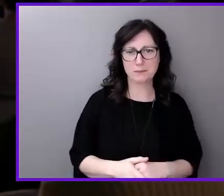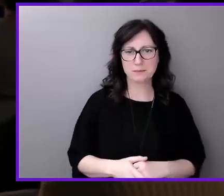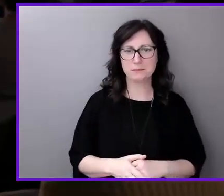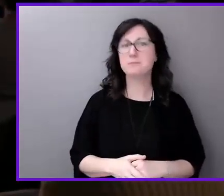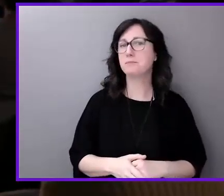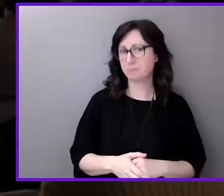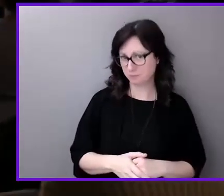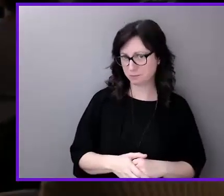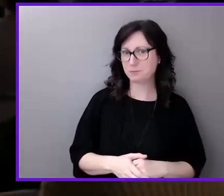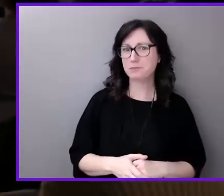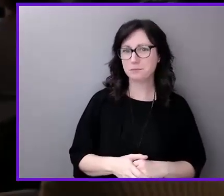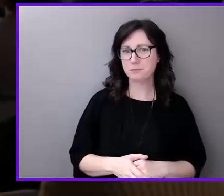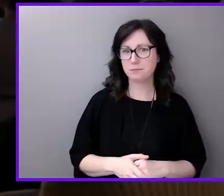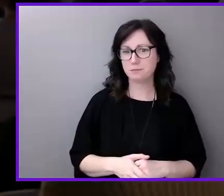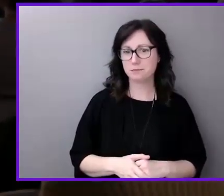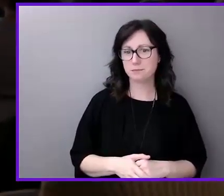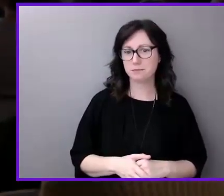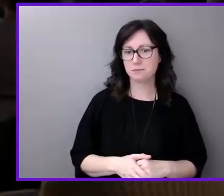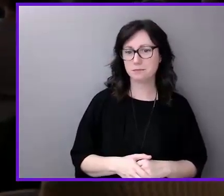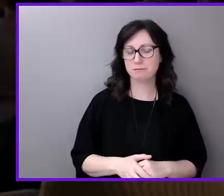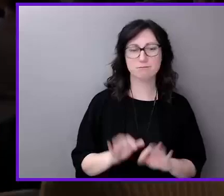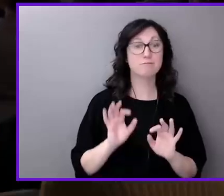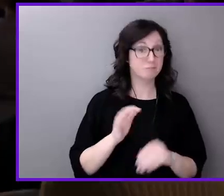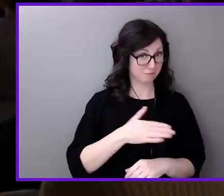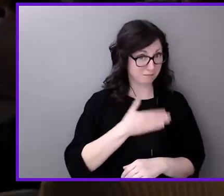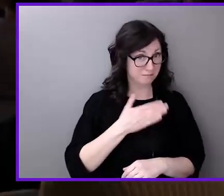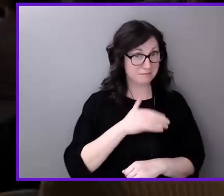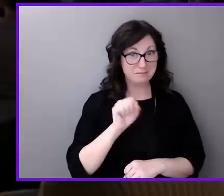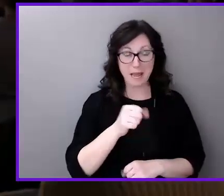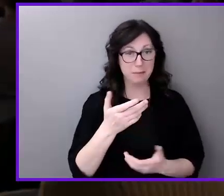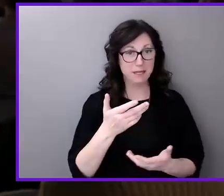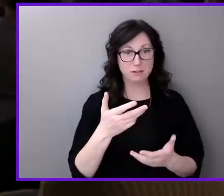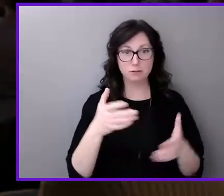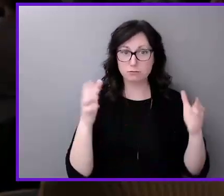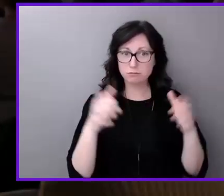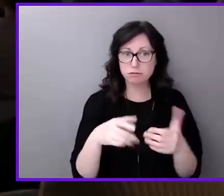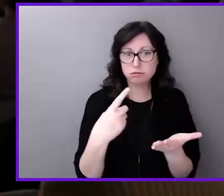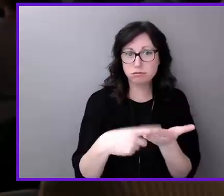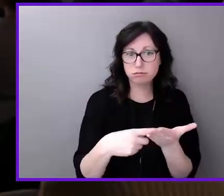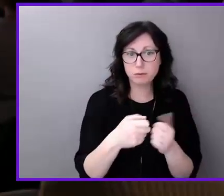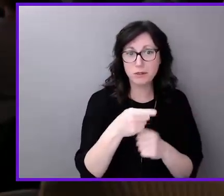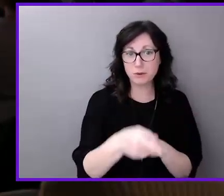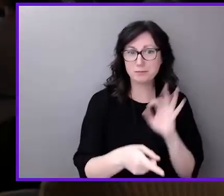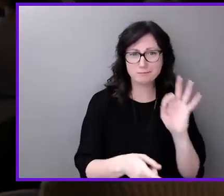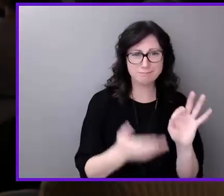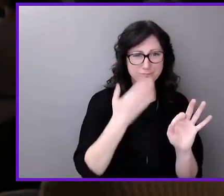Yes, it will be our pleasure to have a conversation with you. Thank you for the question.